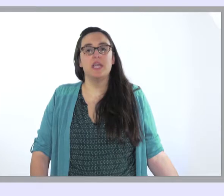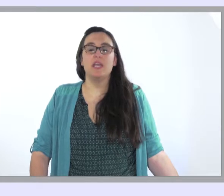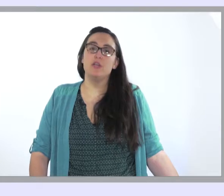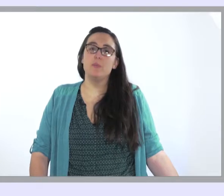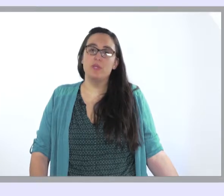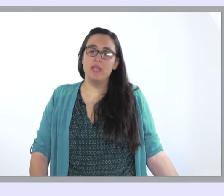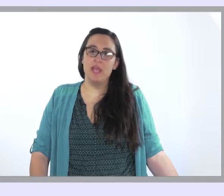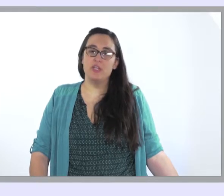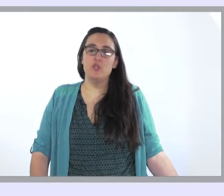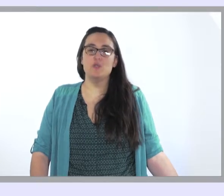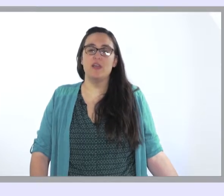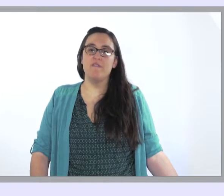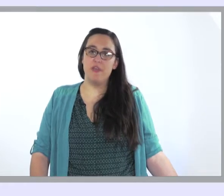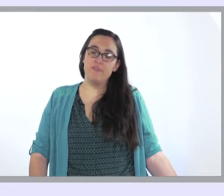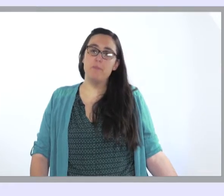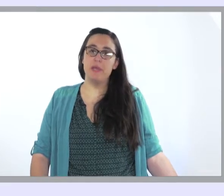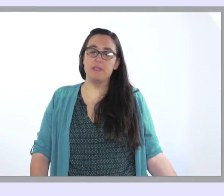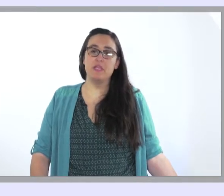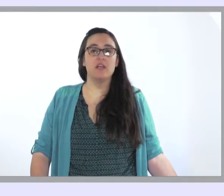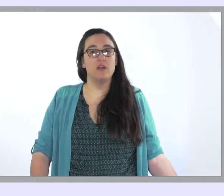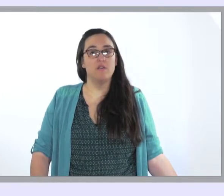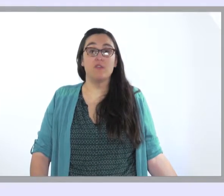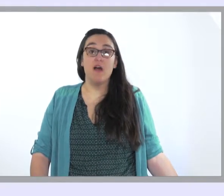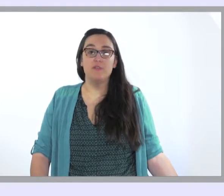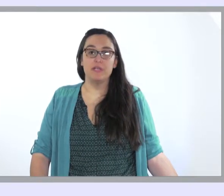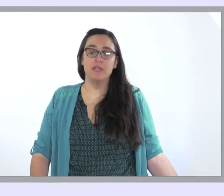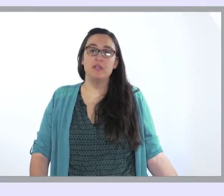they can communicate using a very basic vocabulary